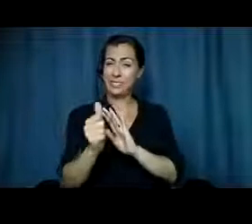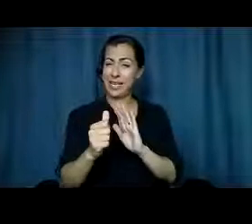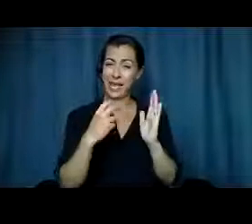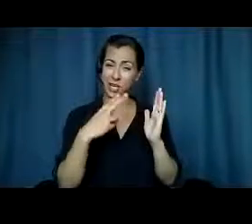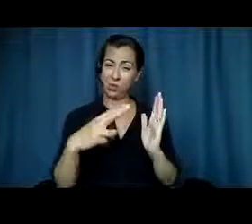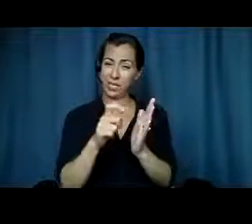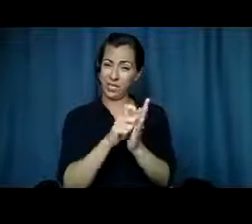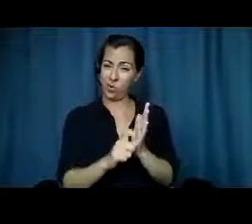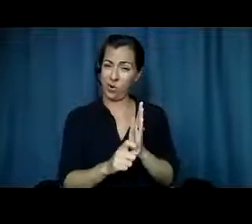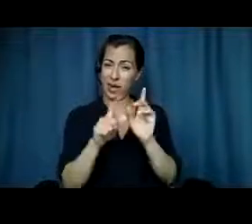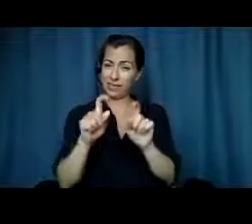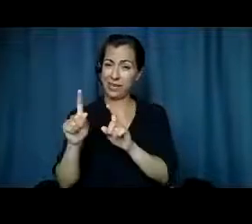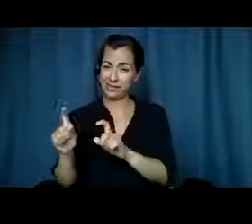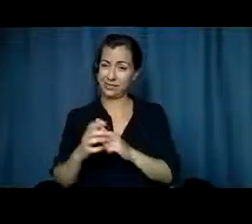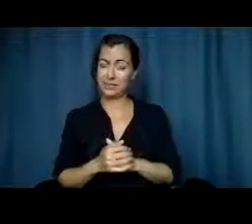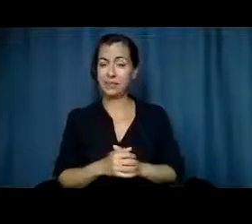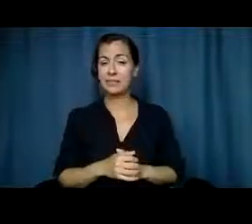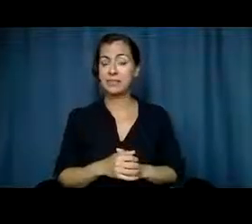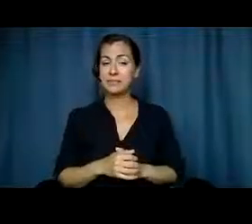improve their access - to get improved access